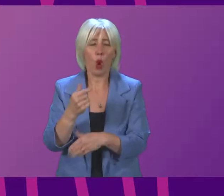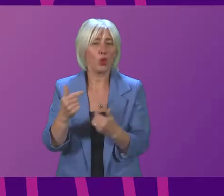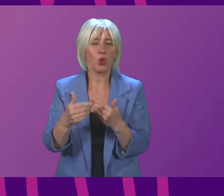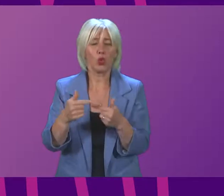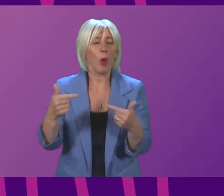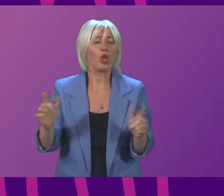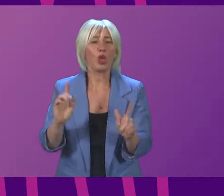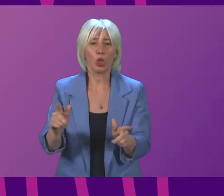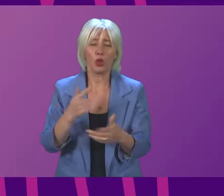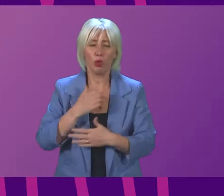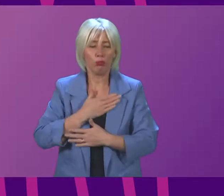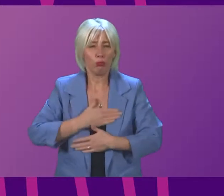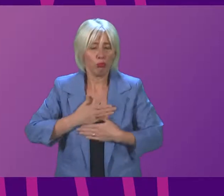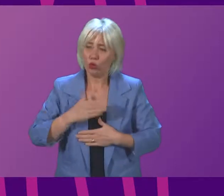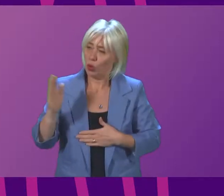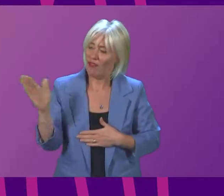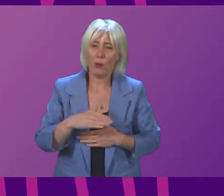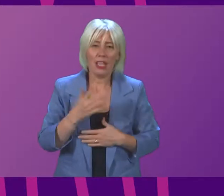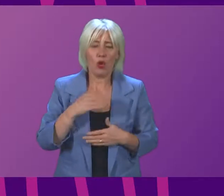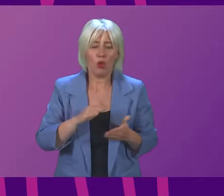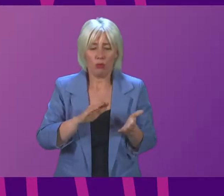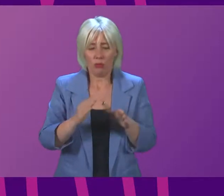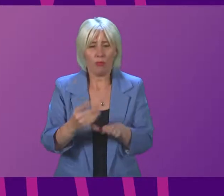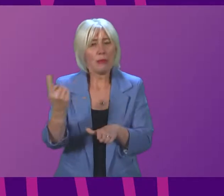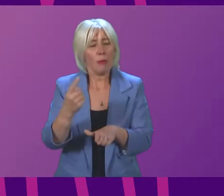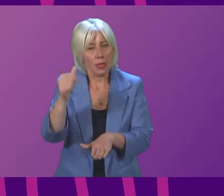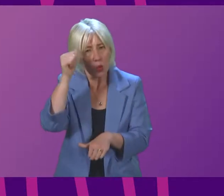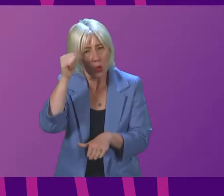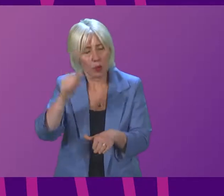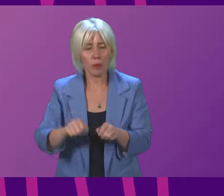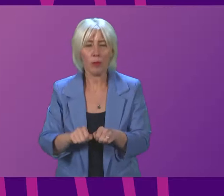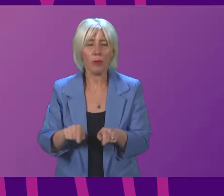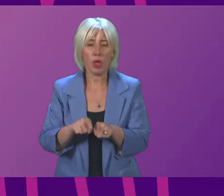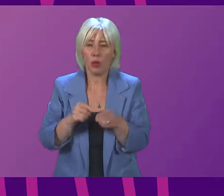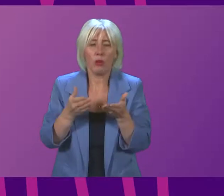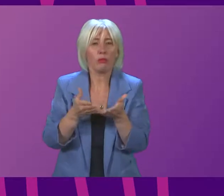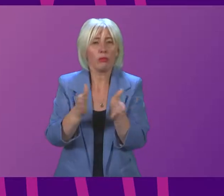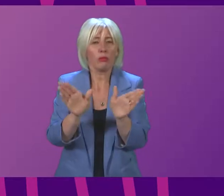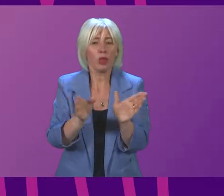suffered losses and hardship. They also include wider groups of people who have been affected,